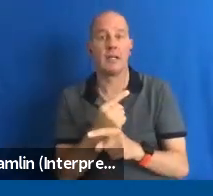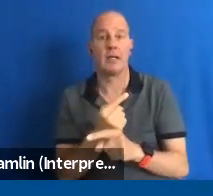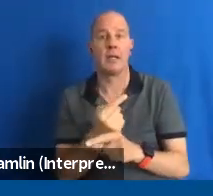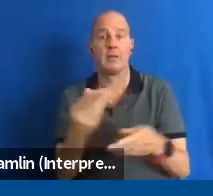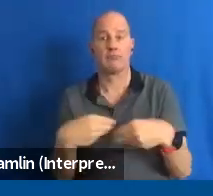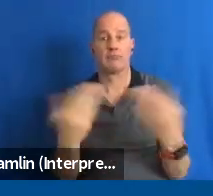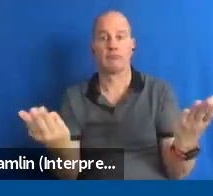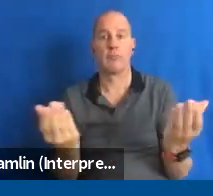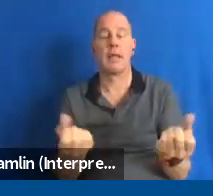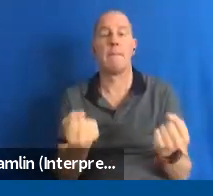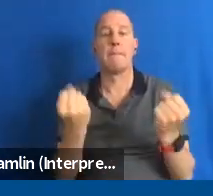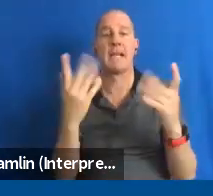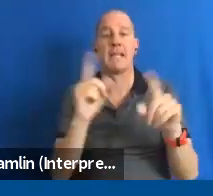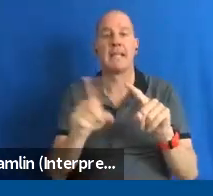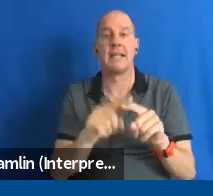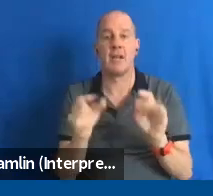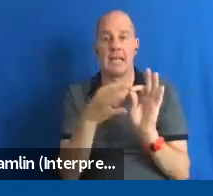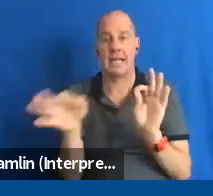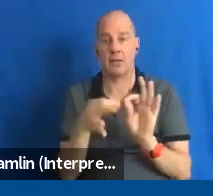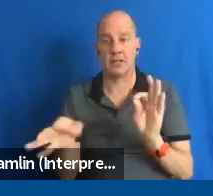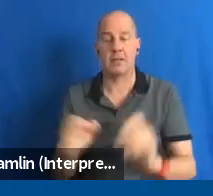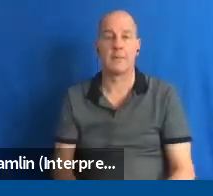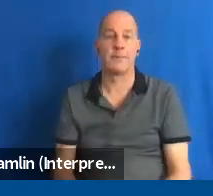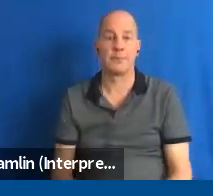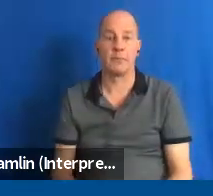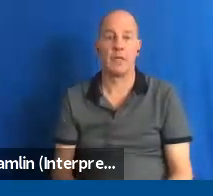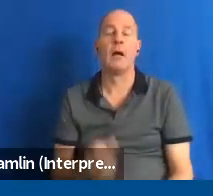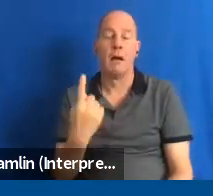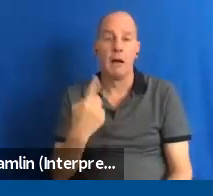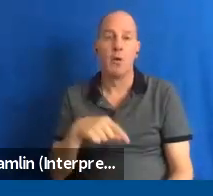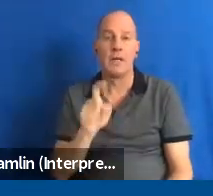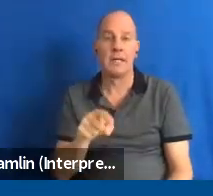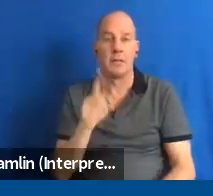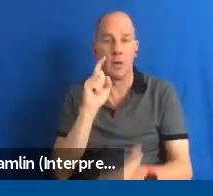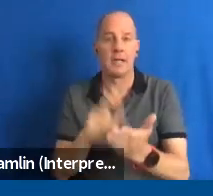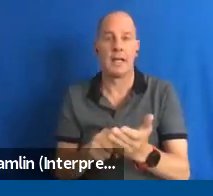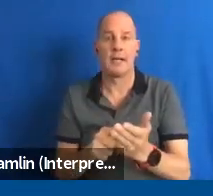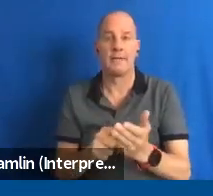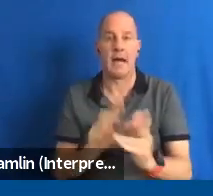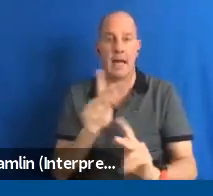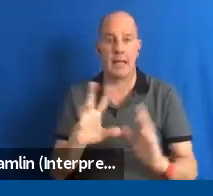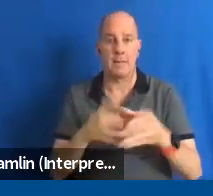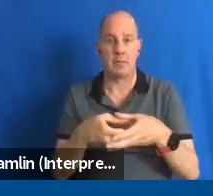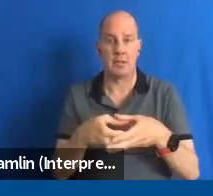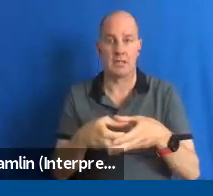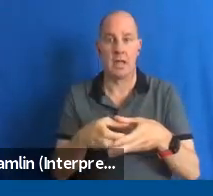variety of languages. And, of course, we need to identify the population that needs that specific